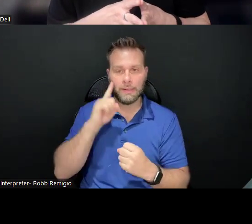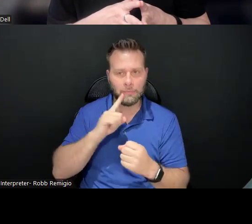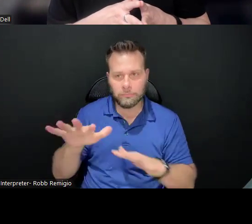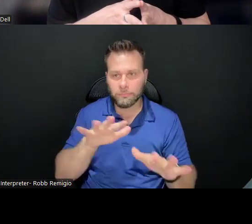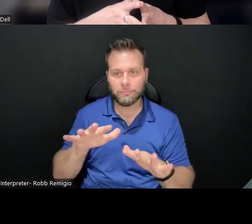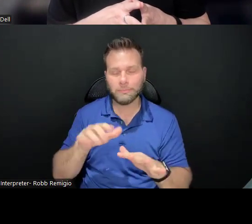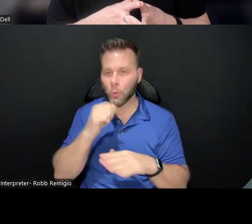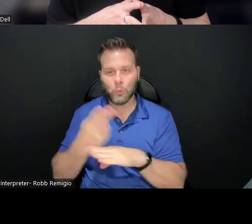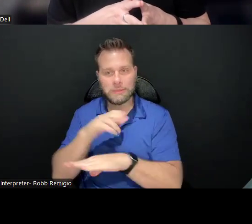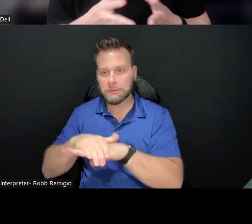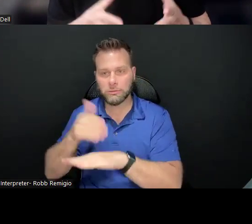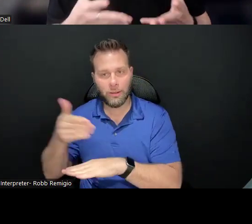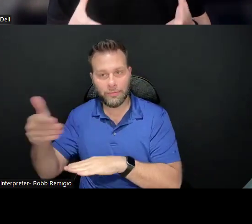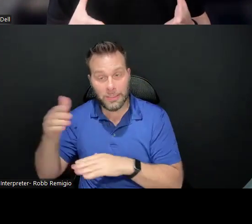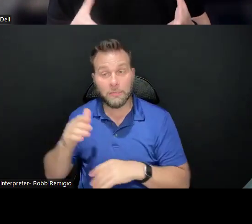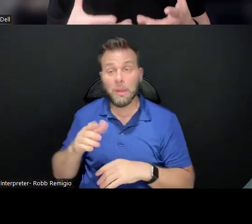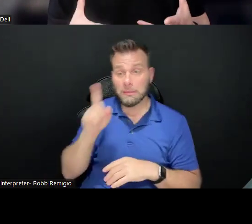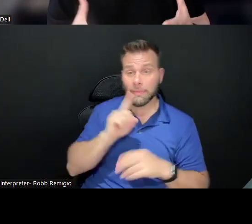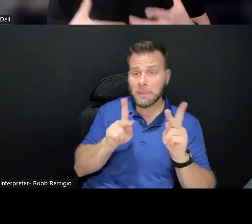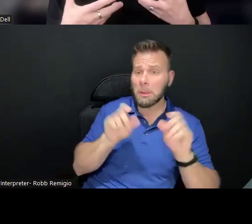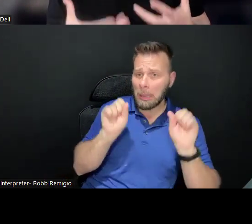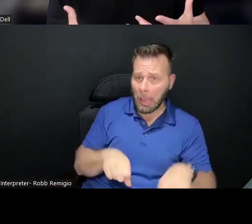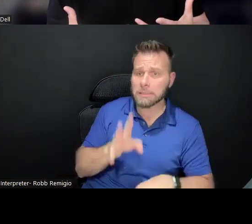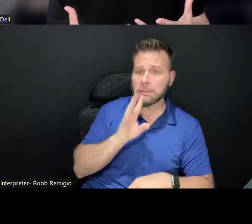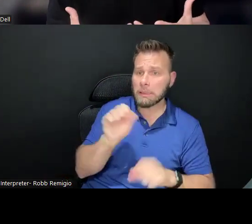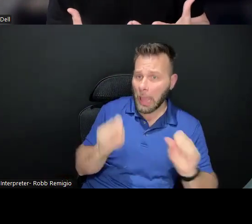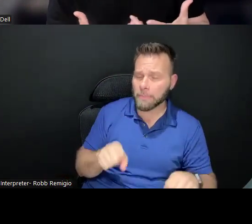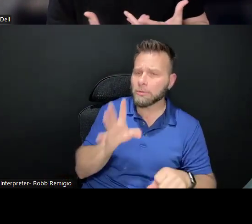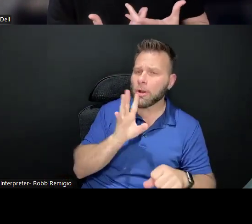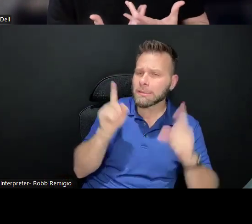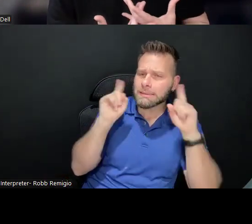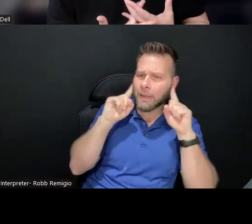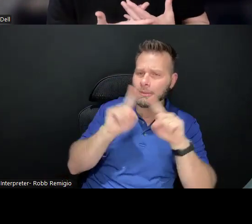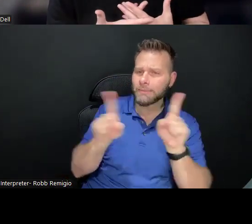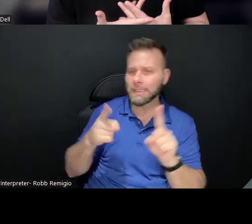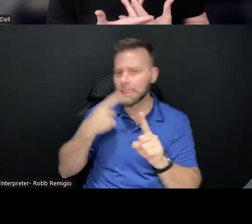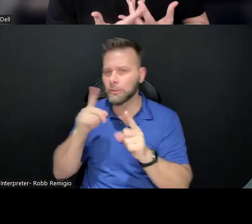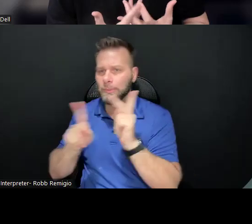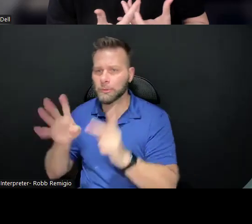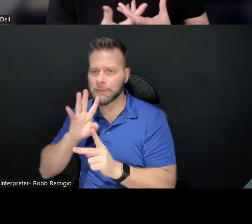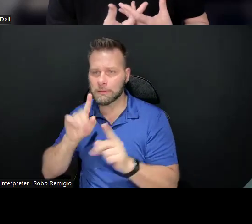way to accommodate them. But Deaf people can speak. It is, again, it sounds different and Deaf people have